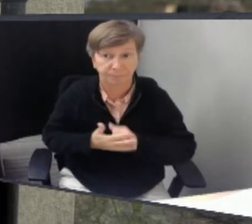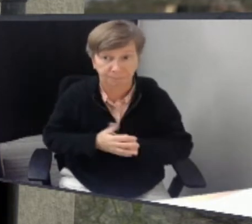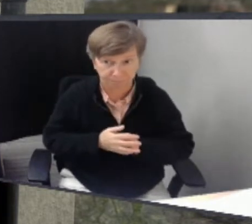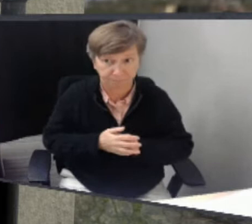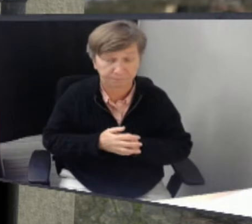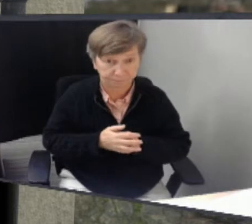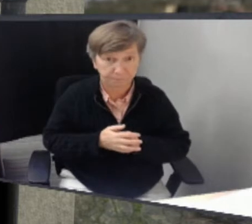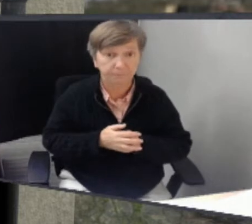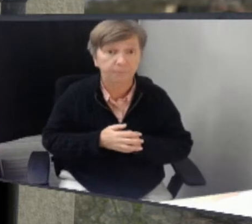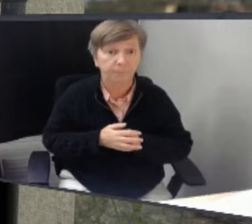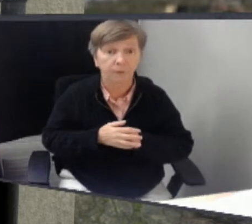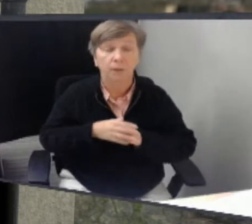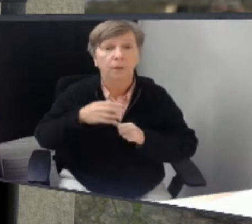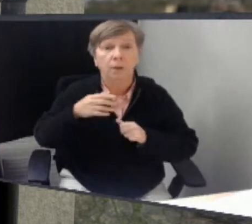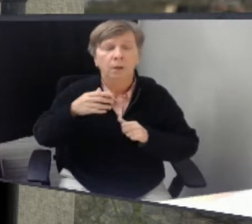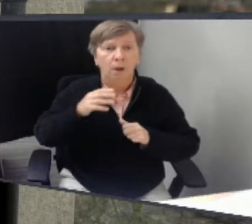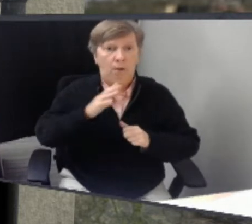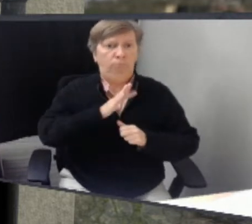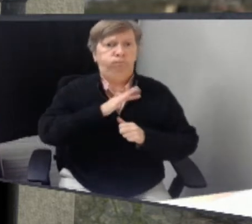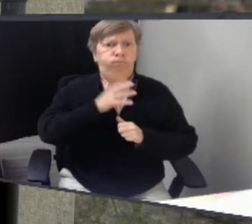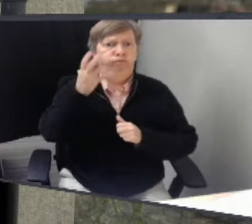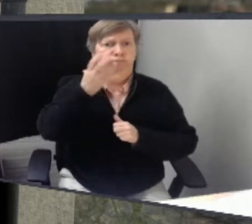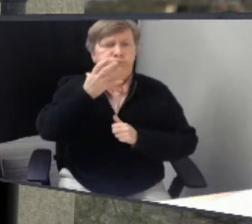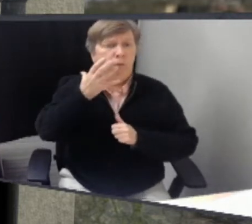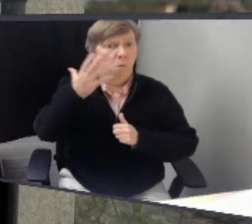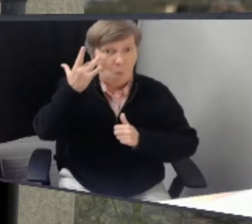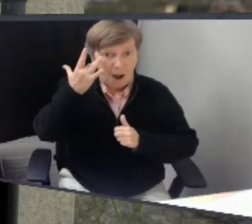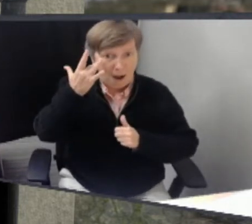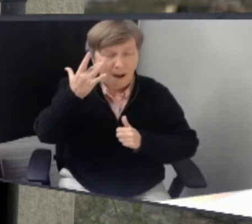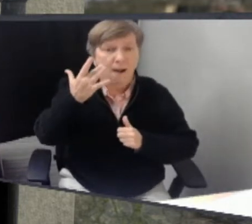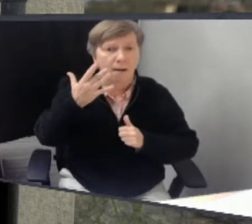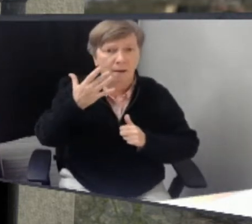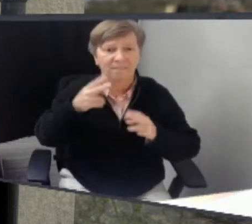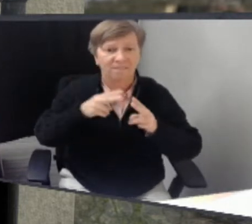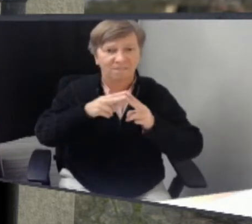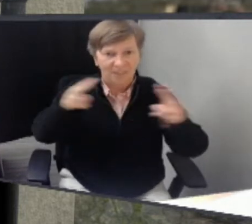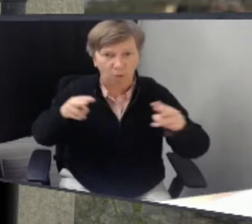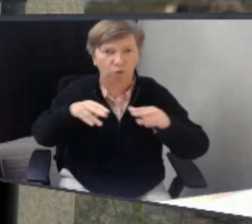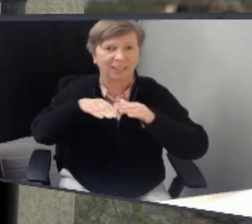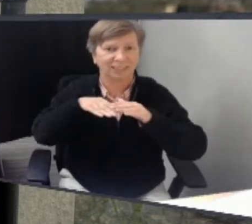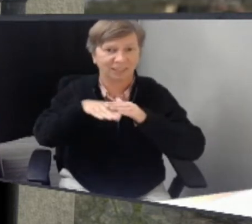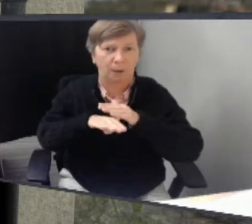then there are also two international campuses as well in other countries.